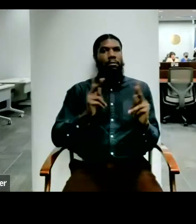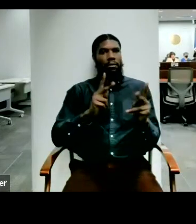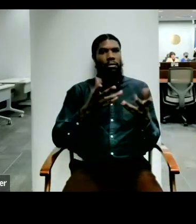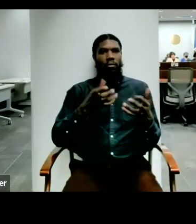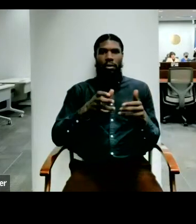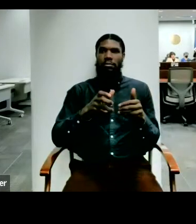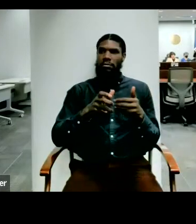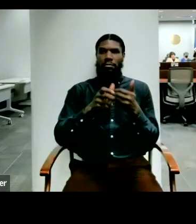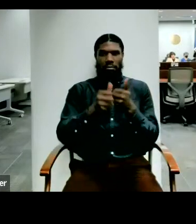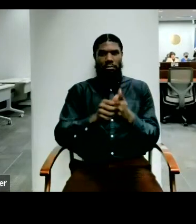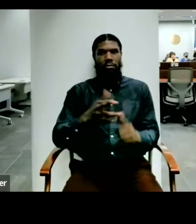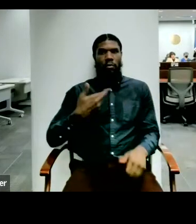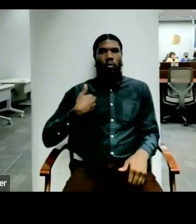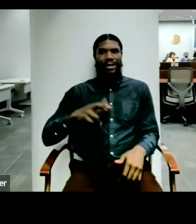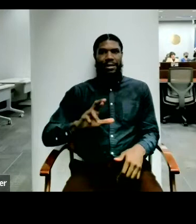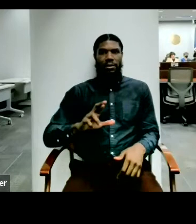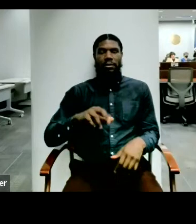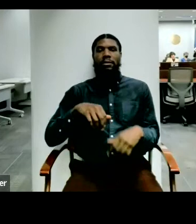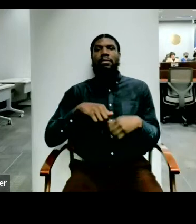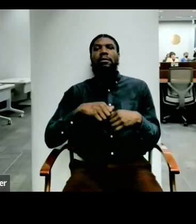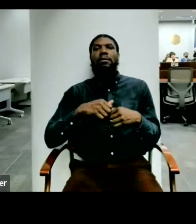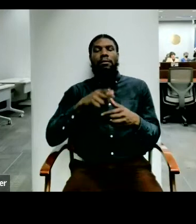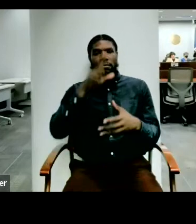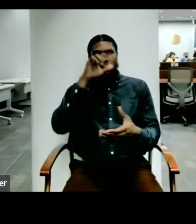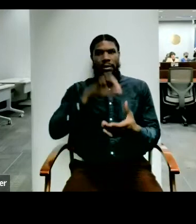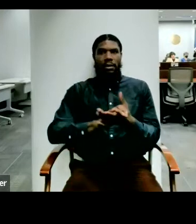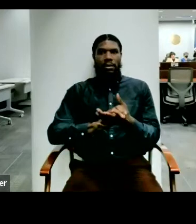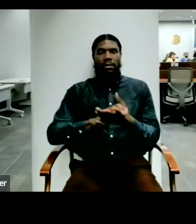to mean anything more than a de minimis or minimal burden